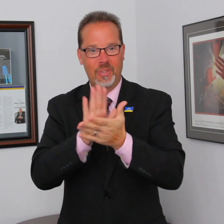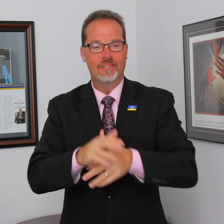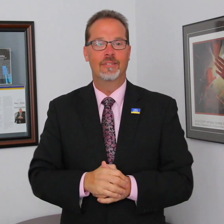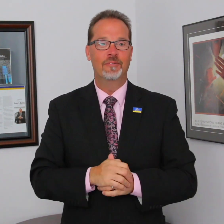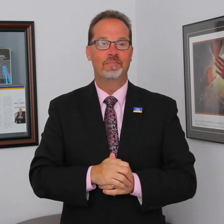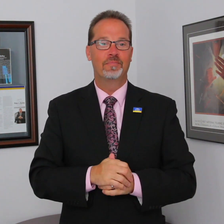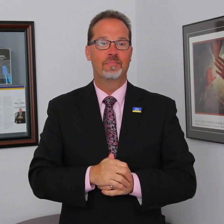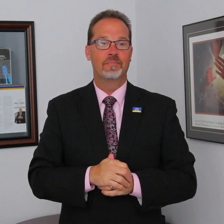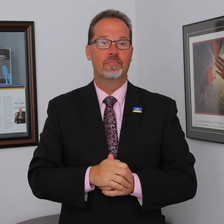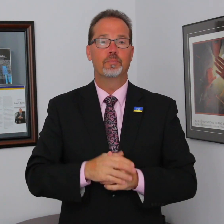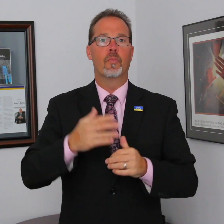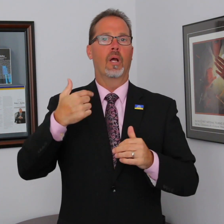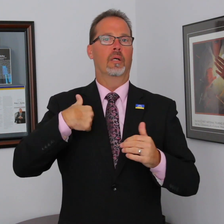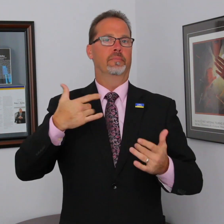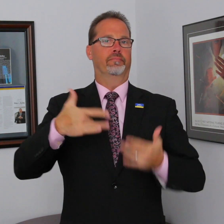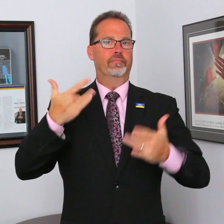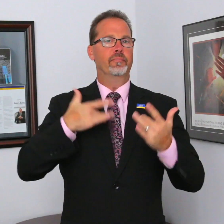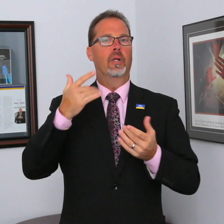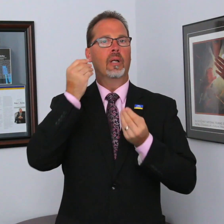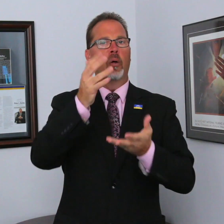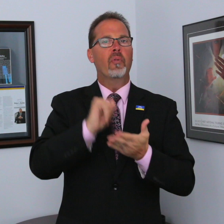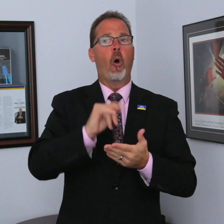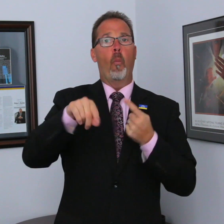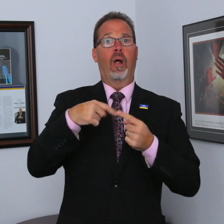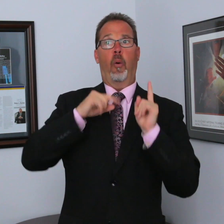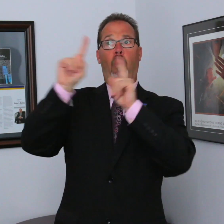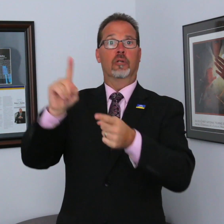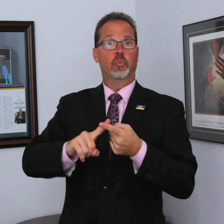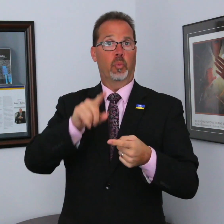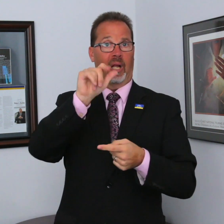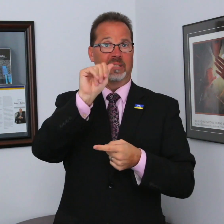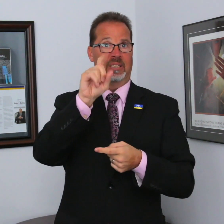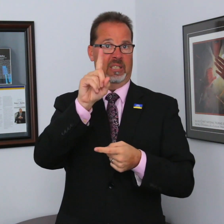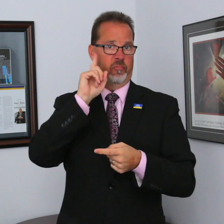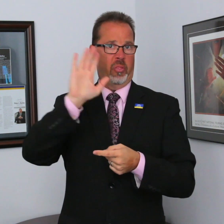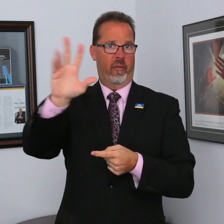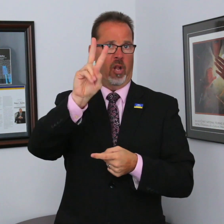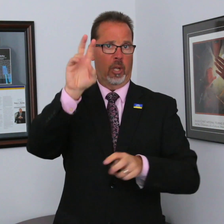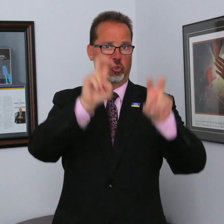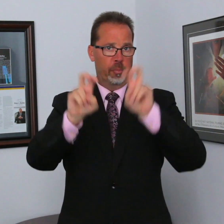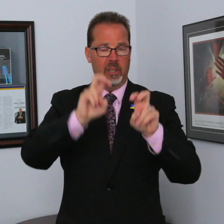teams for the ESDAA here in Pennsylvania.